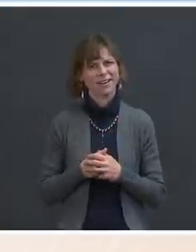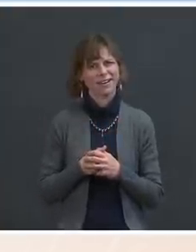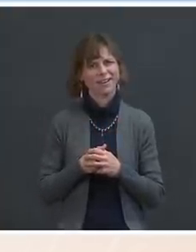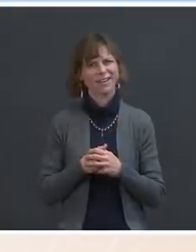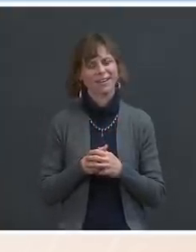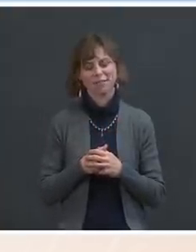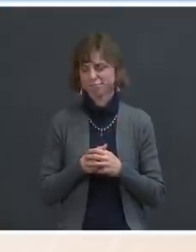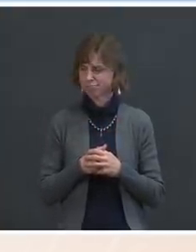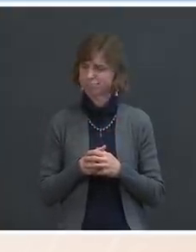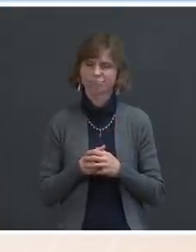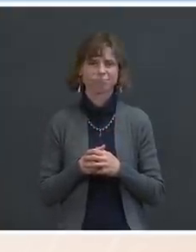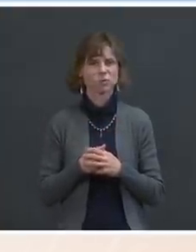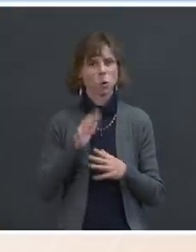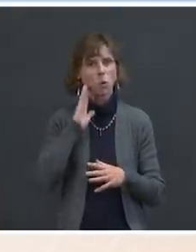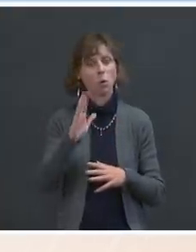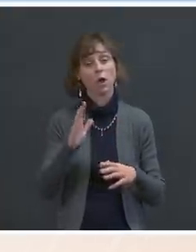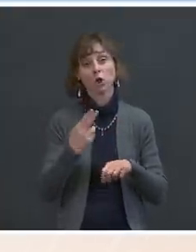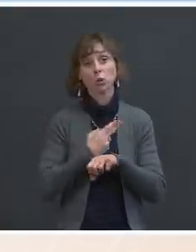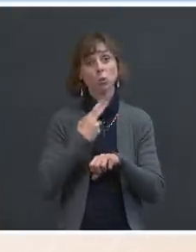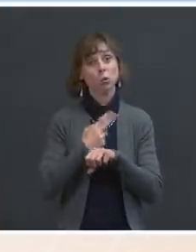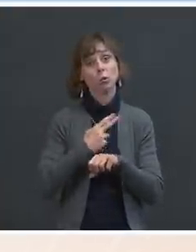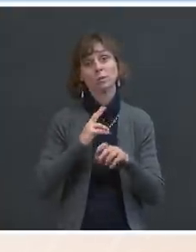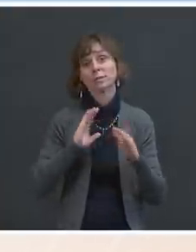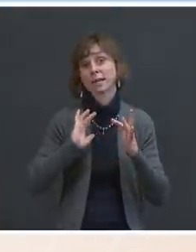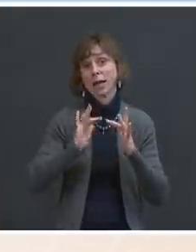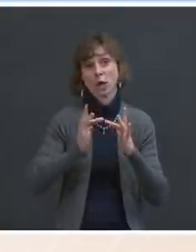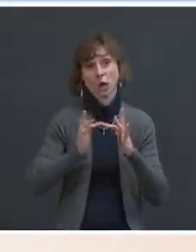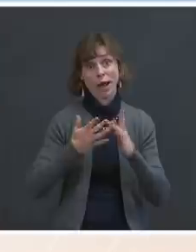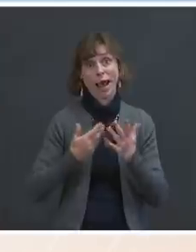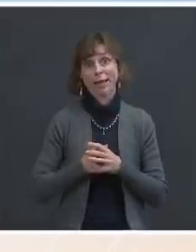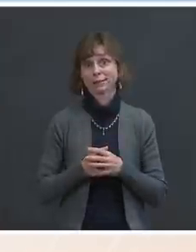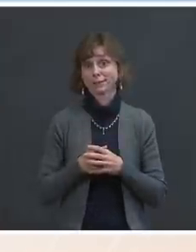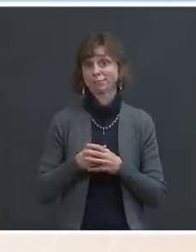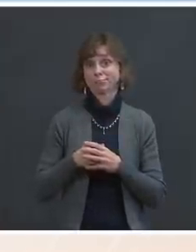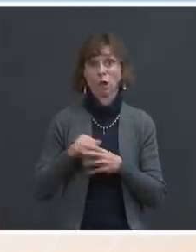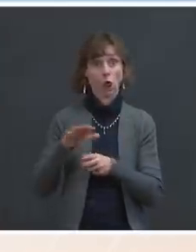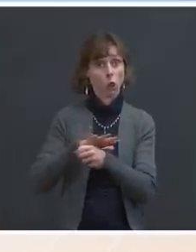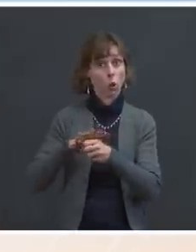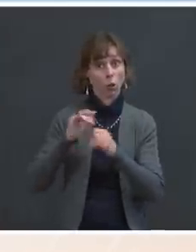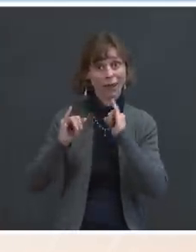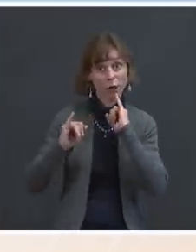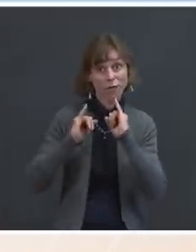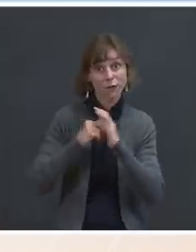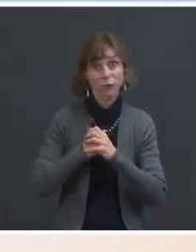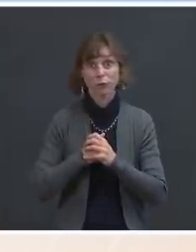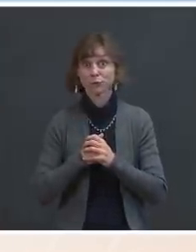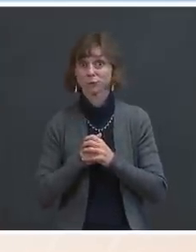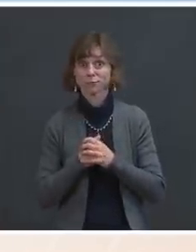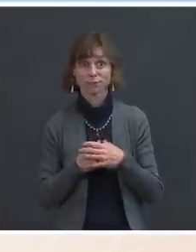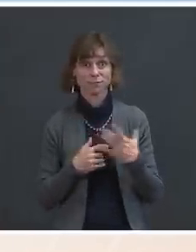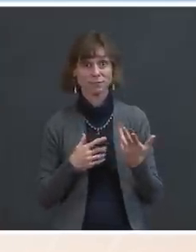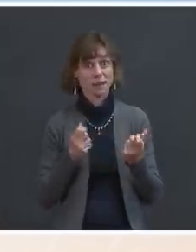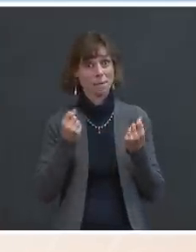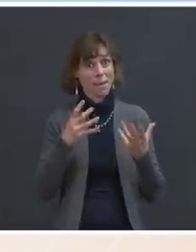communicating through digital means, doing local interviews, and also utilizing a number of members of our Cabinet